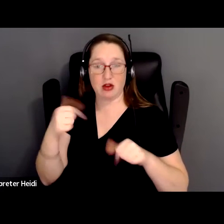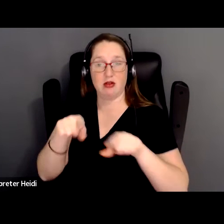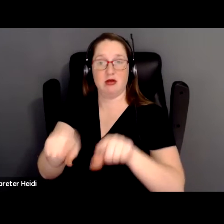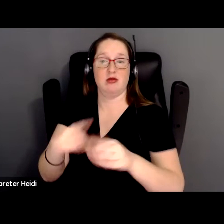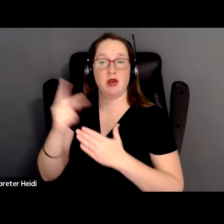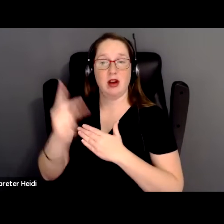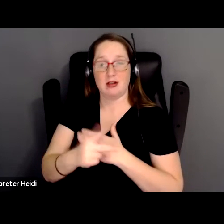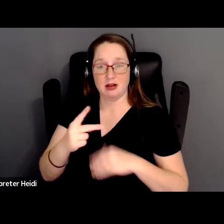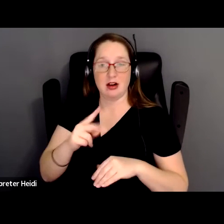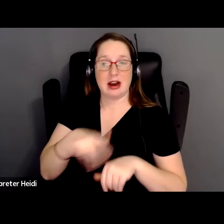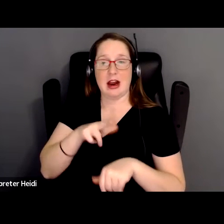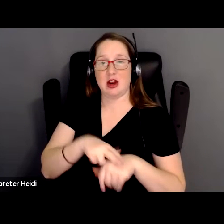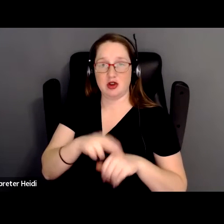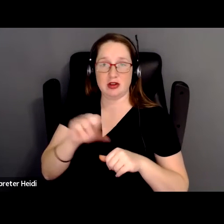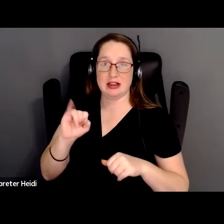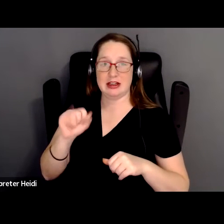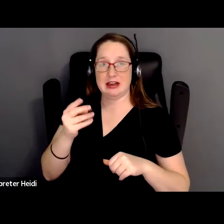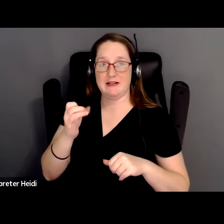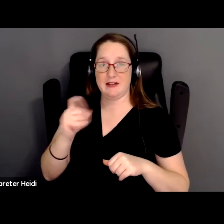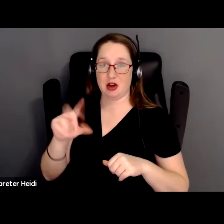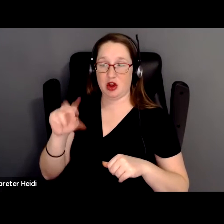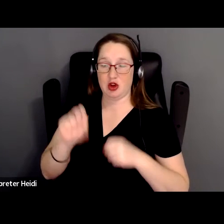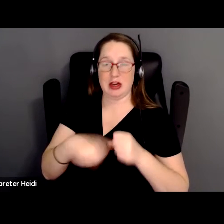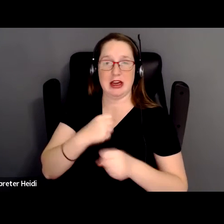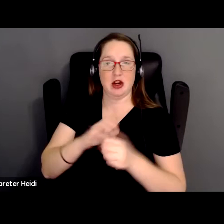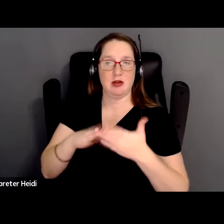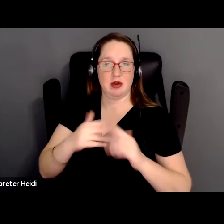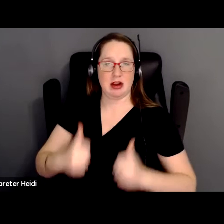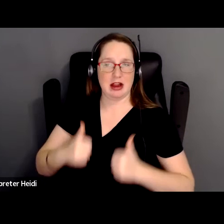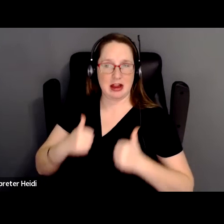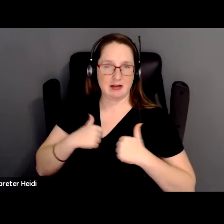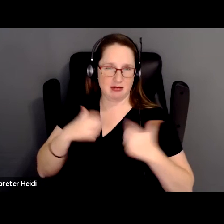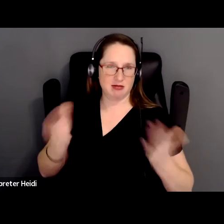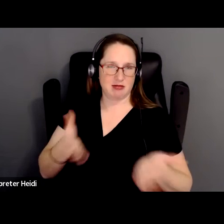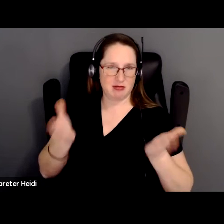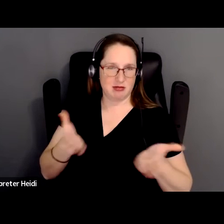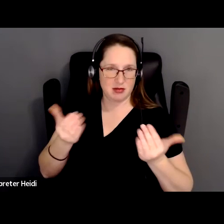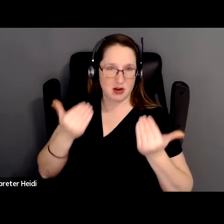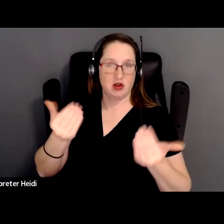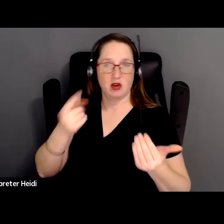significance on 30 years of community living and I'd encourage you to go there and check that out.